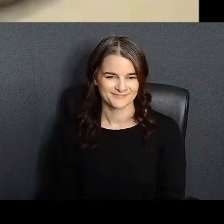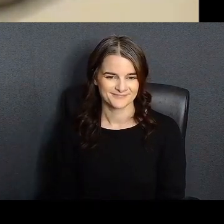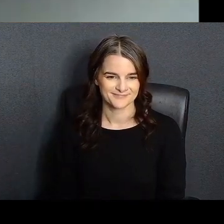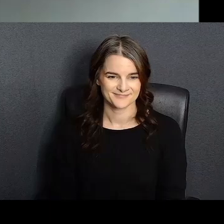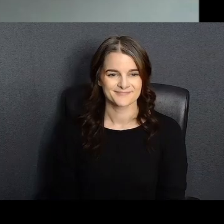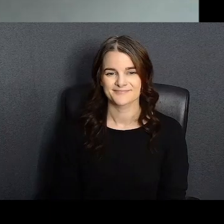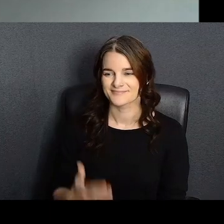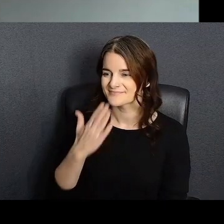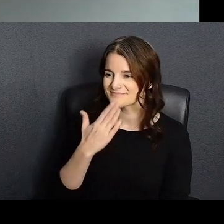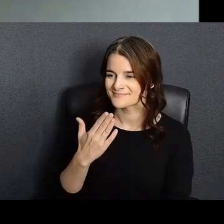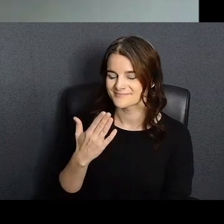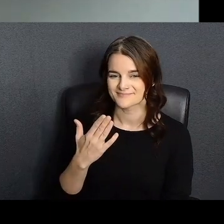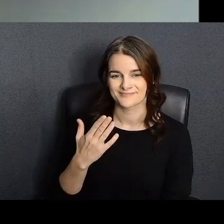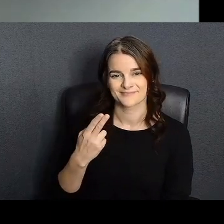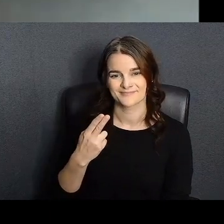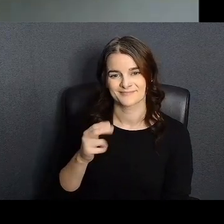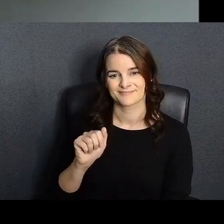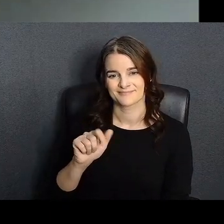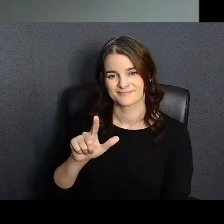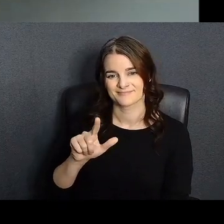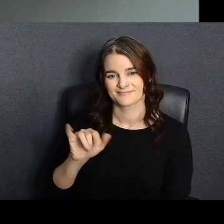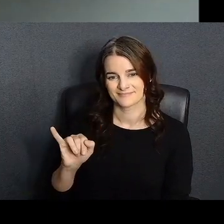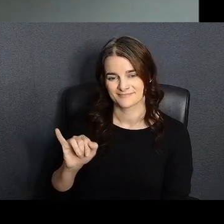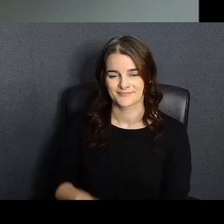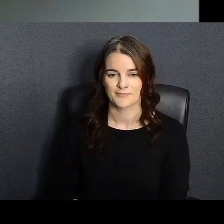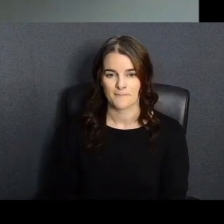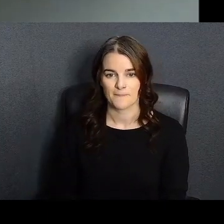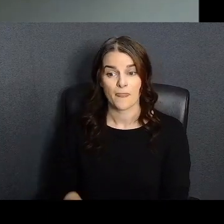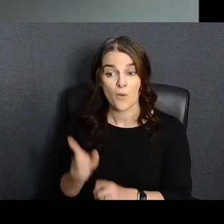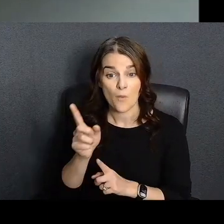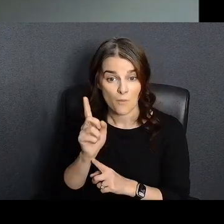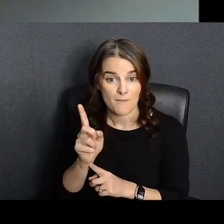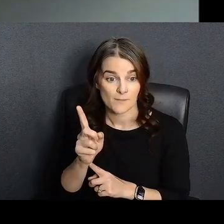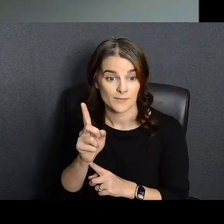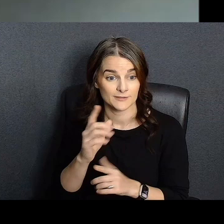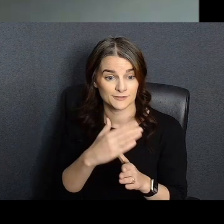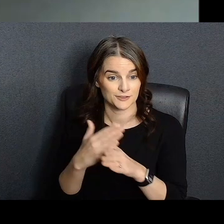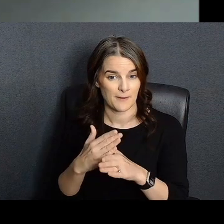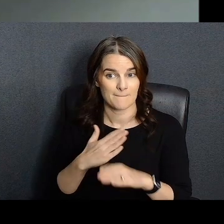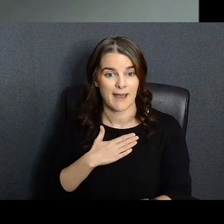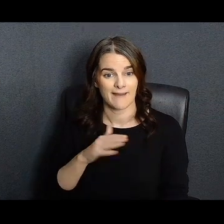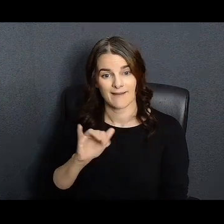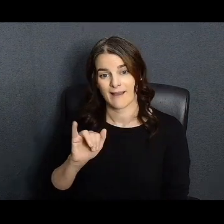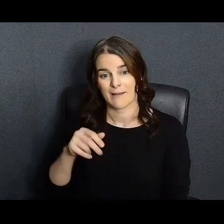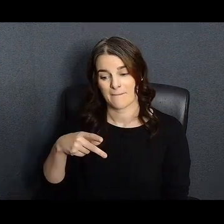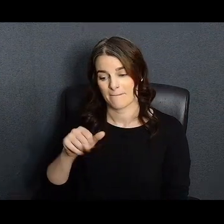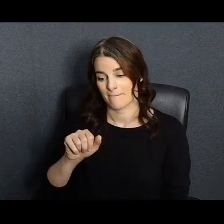Thanks, Hali. Just give me one moment to share my iPad screen,